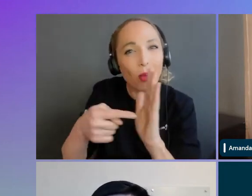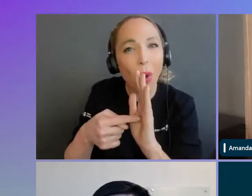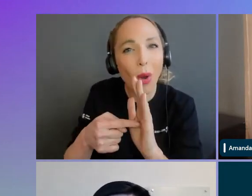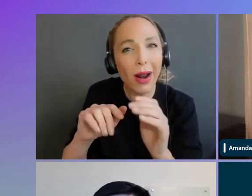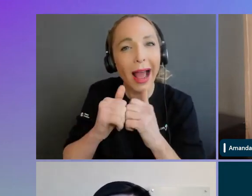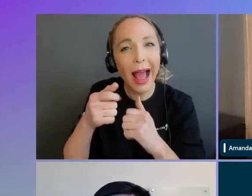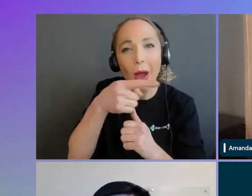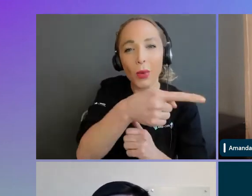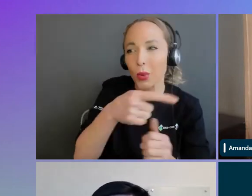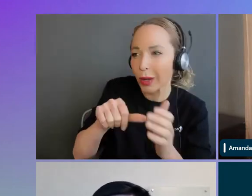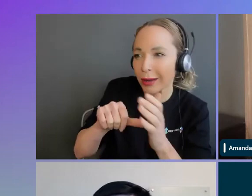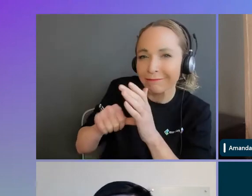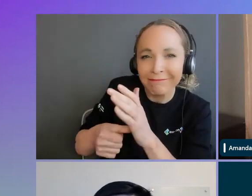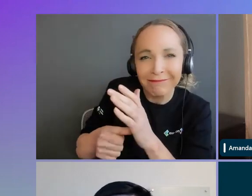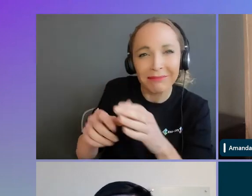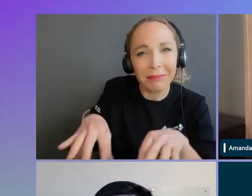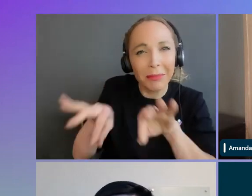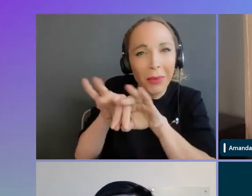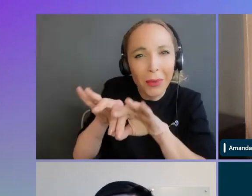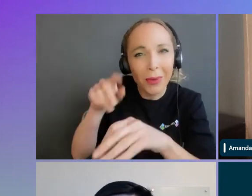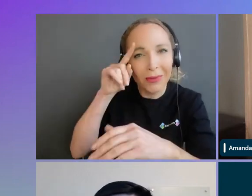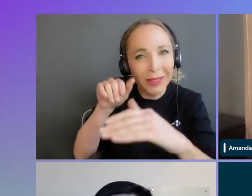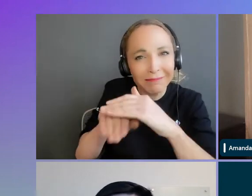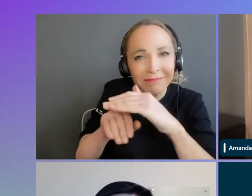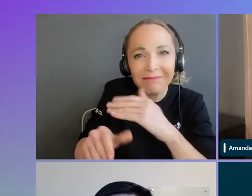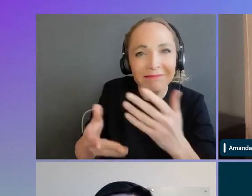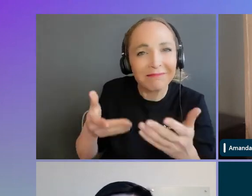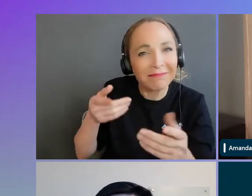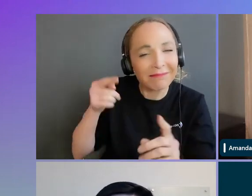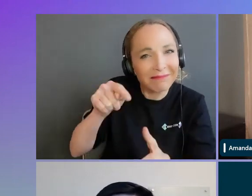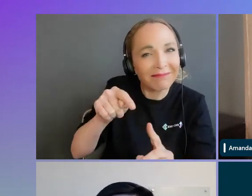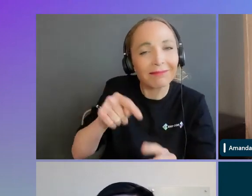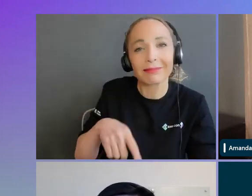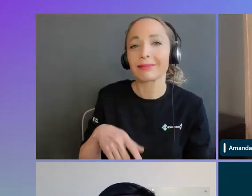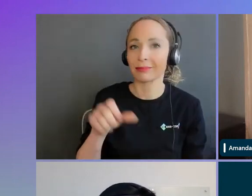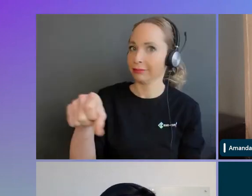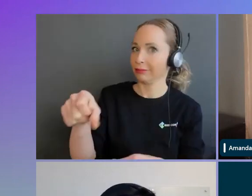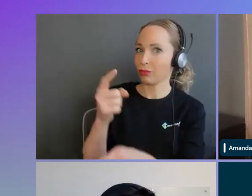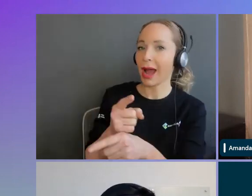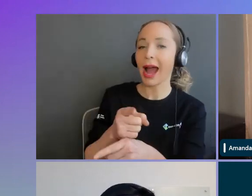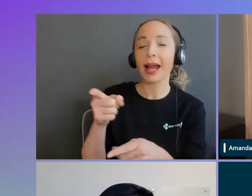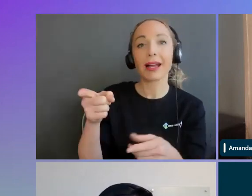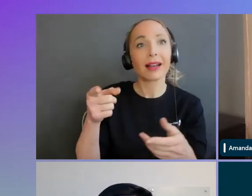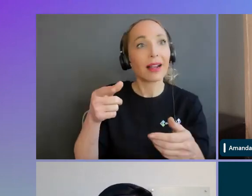everybody involved and getting everybody collaborating together for, um, this was something that we didn't want to hold just on